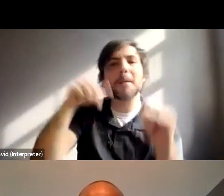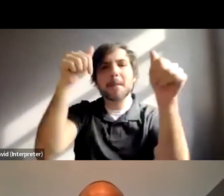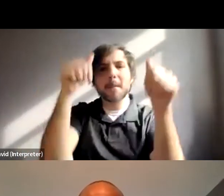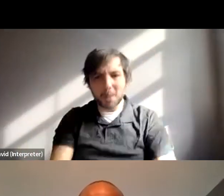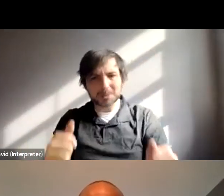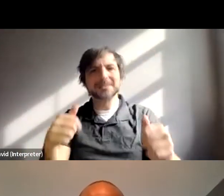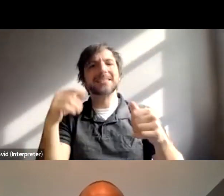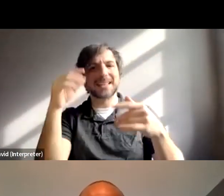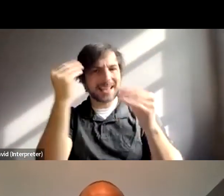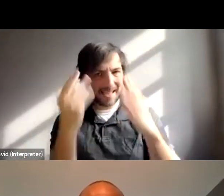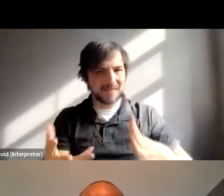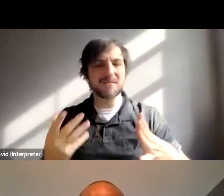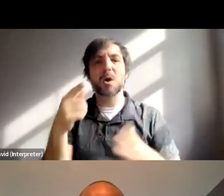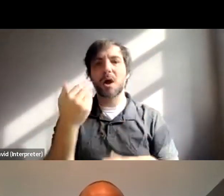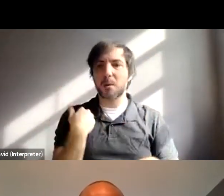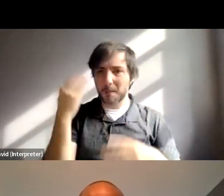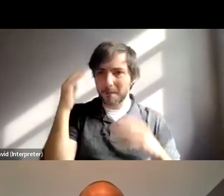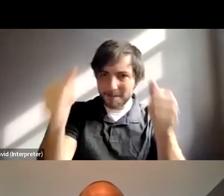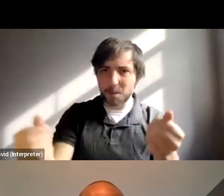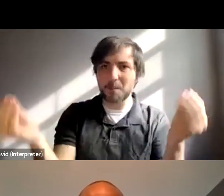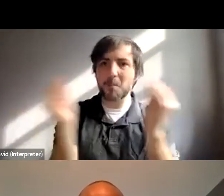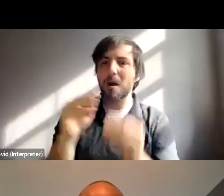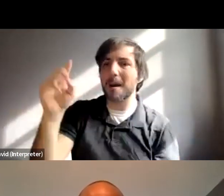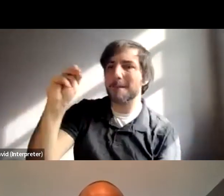on MindsEye Facebook page about how you can listen to that during the